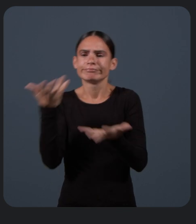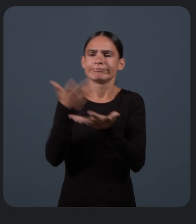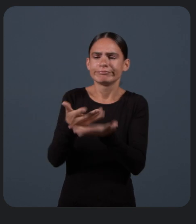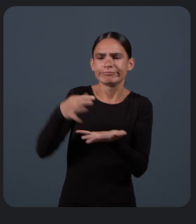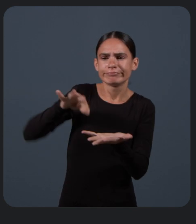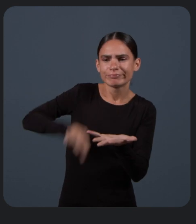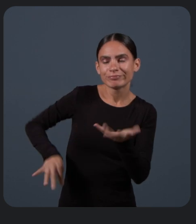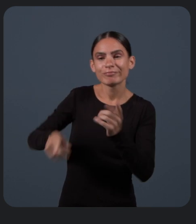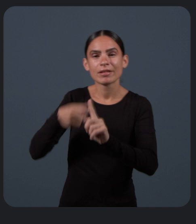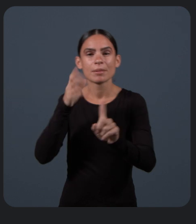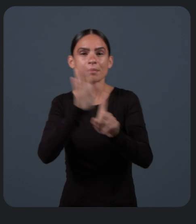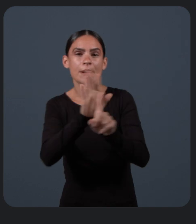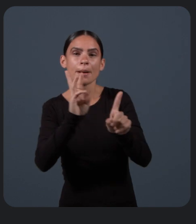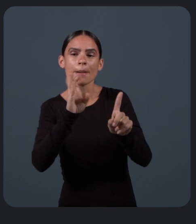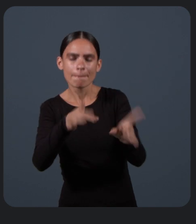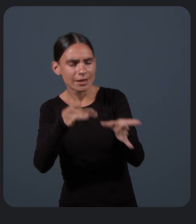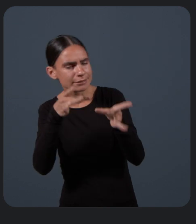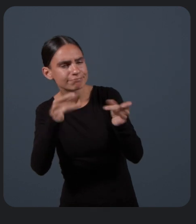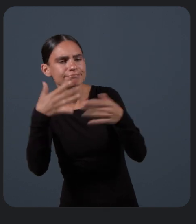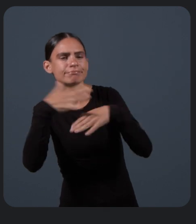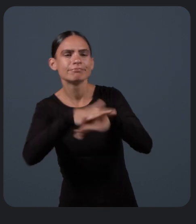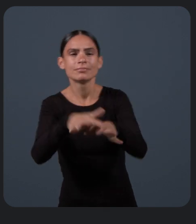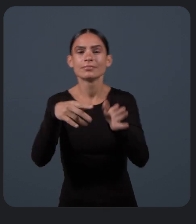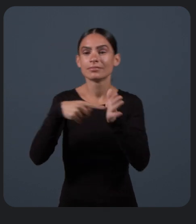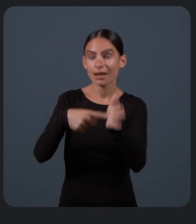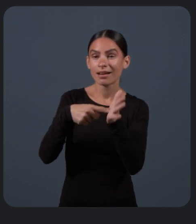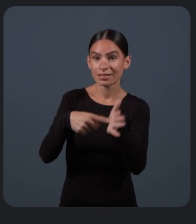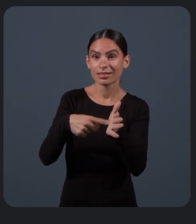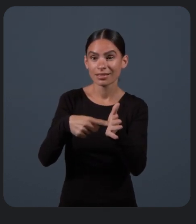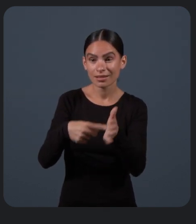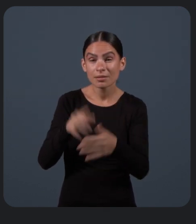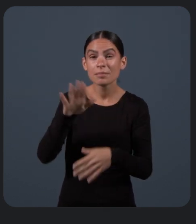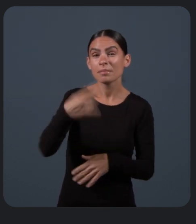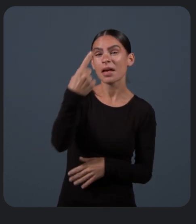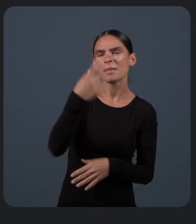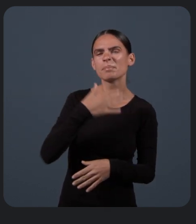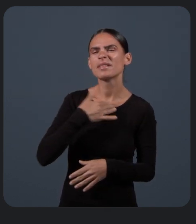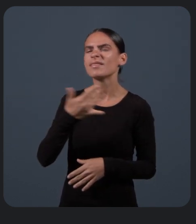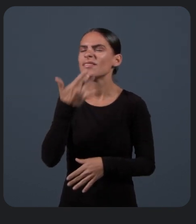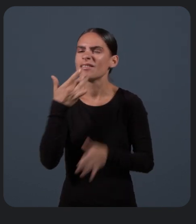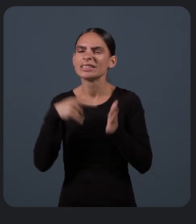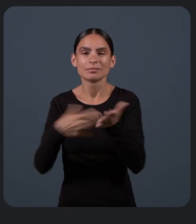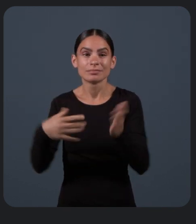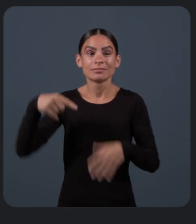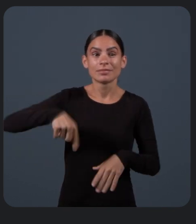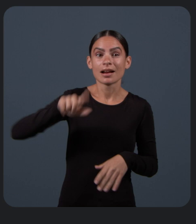and seamless model. One of my favorite examples here is LEGO's online learning experience.